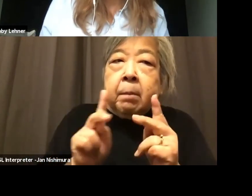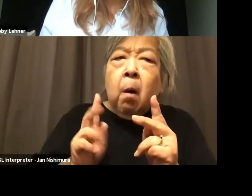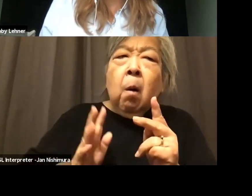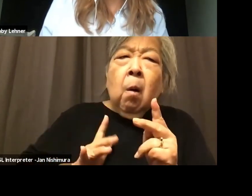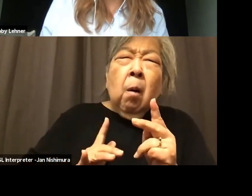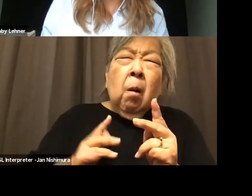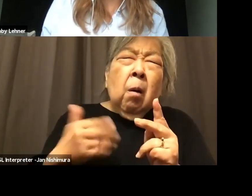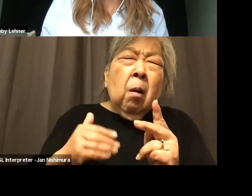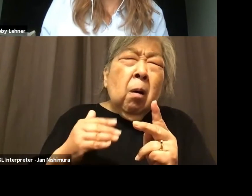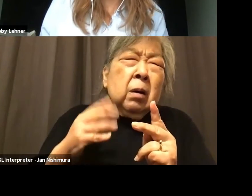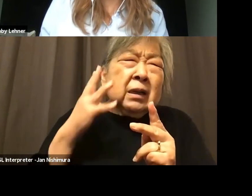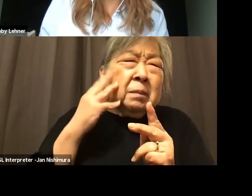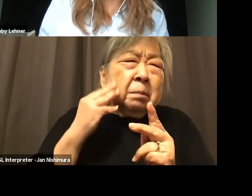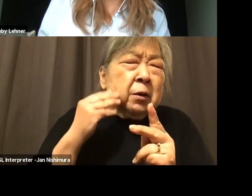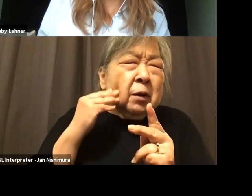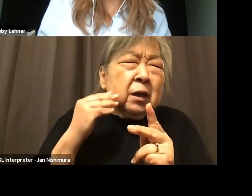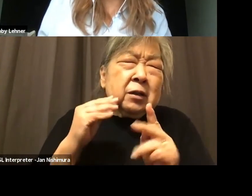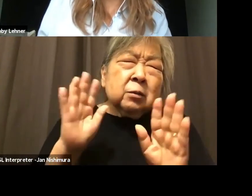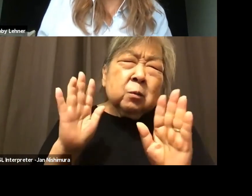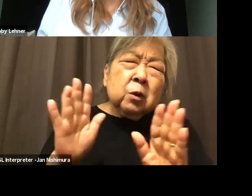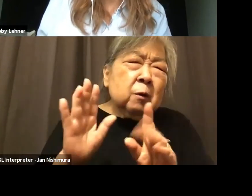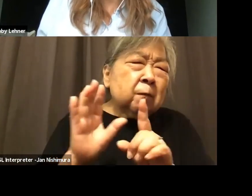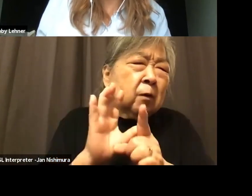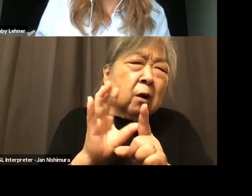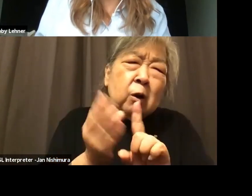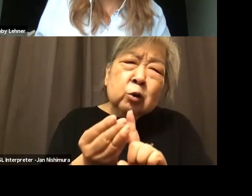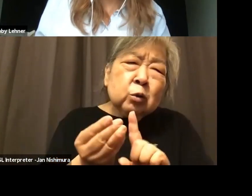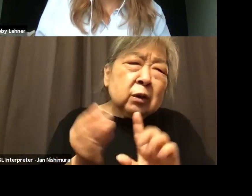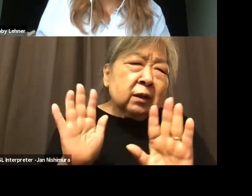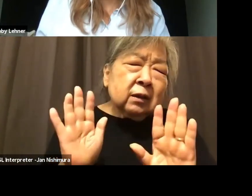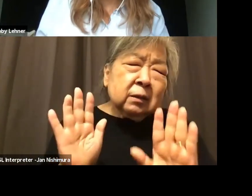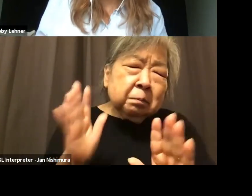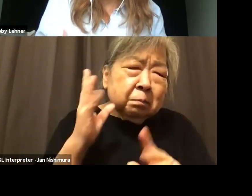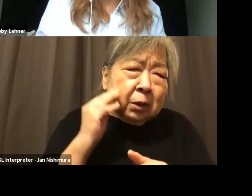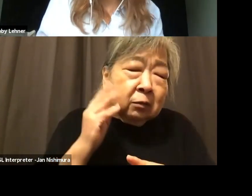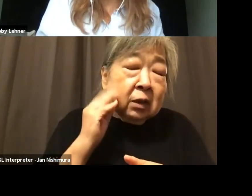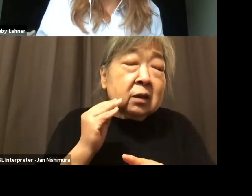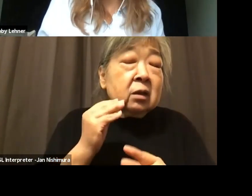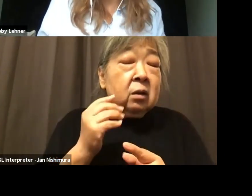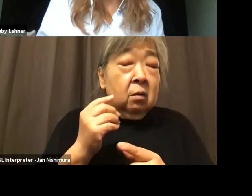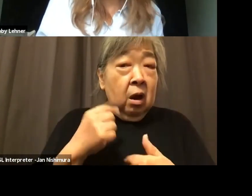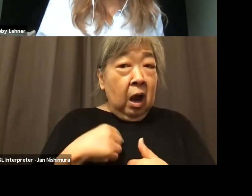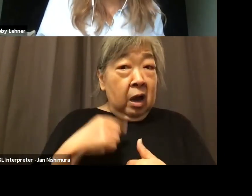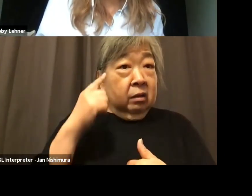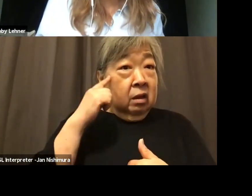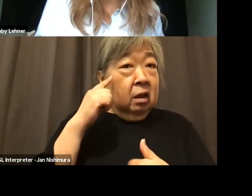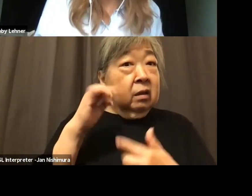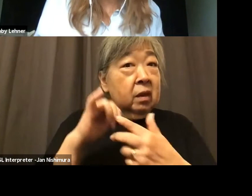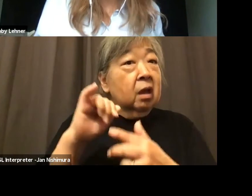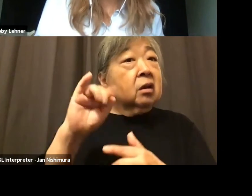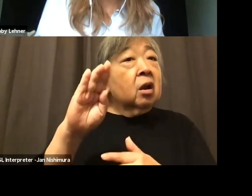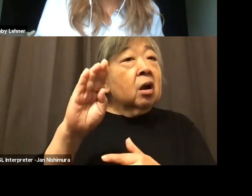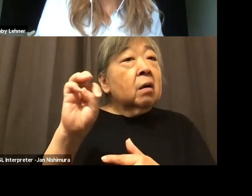In my perspective I think that while Berlin, Germany is a German city, at the same time